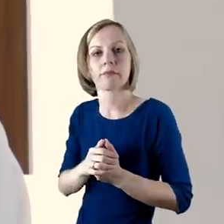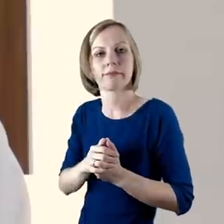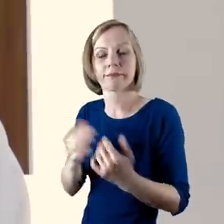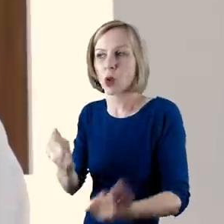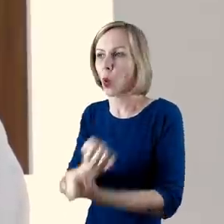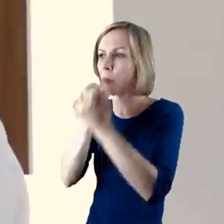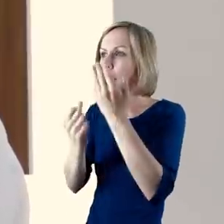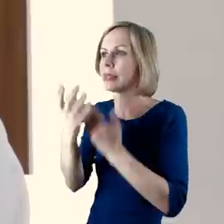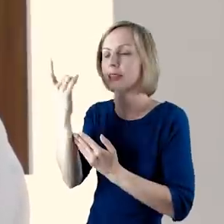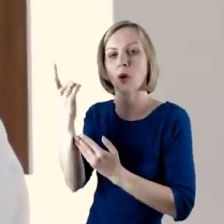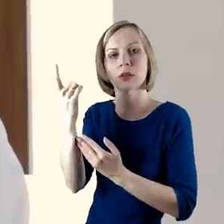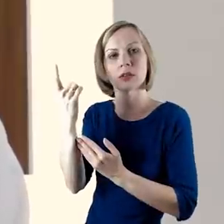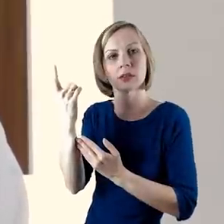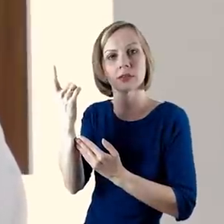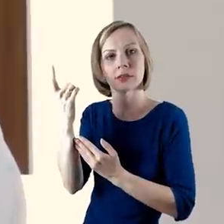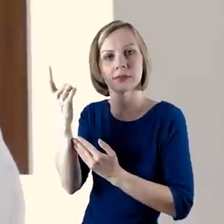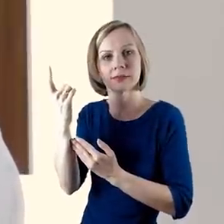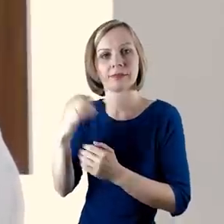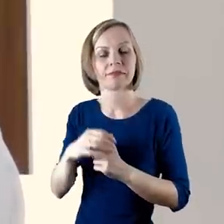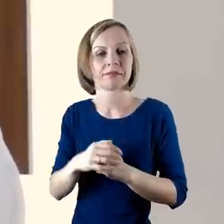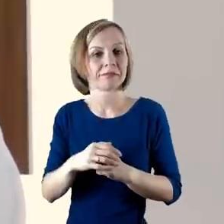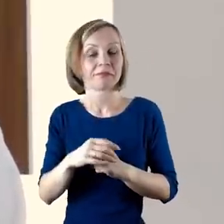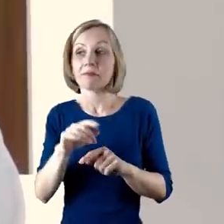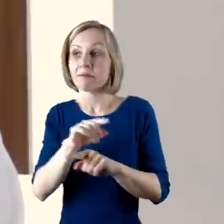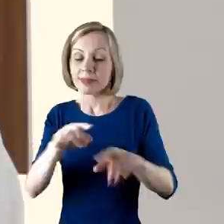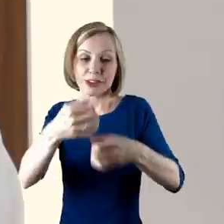Almighty God, who called your Church to bear witness